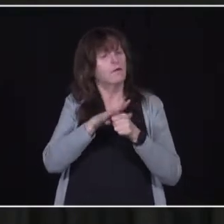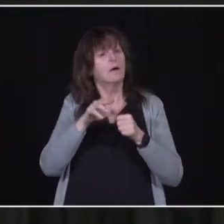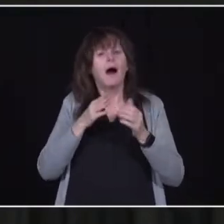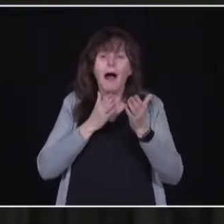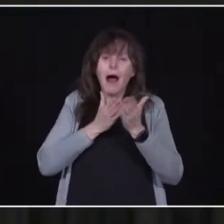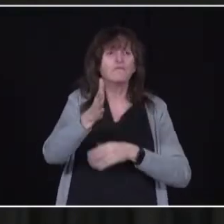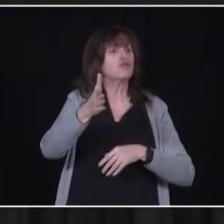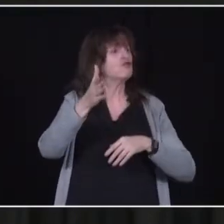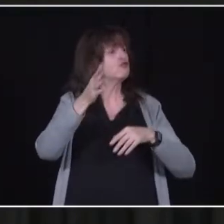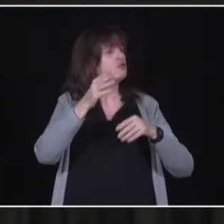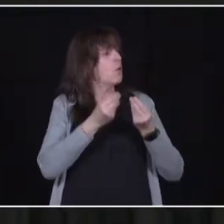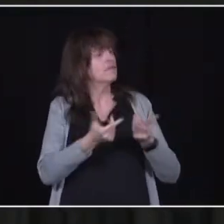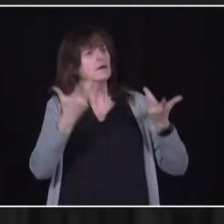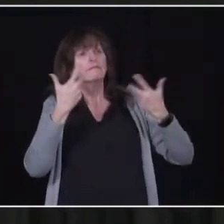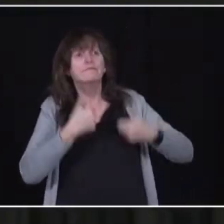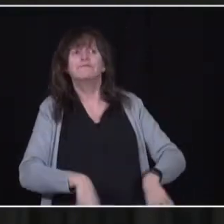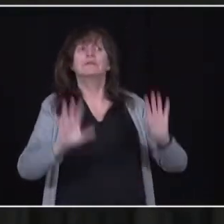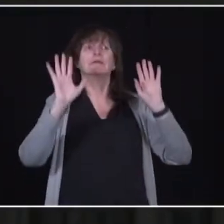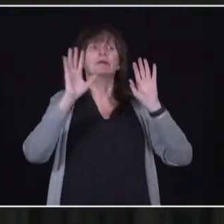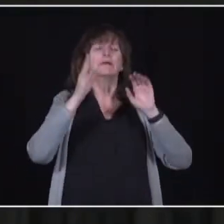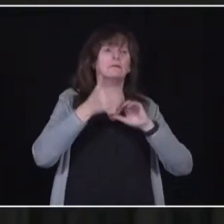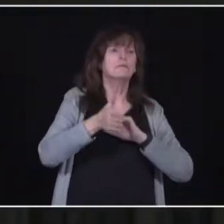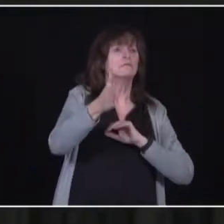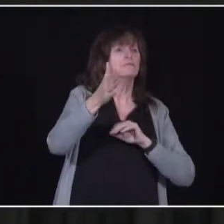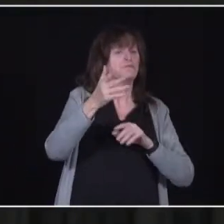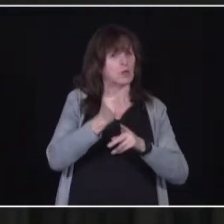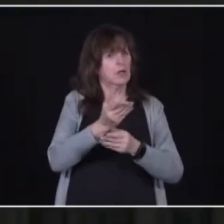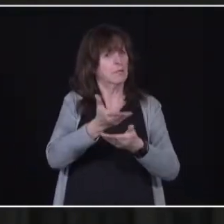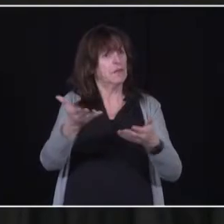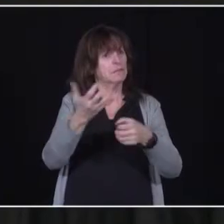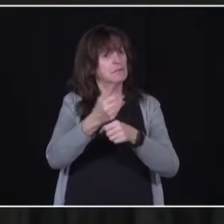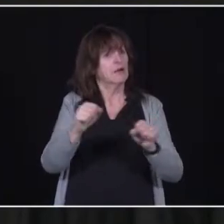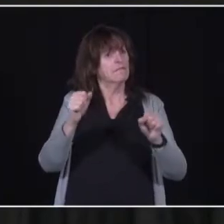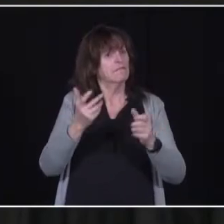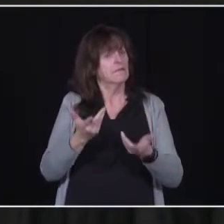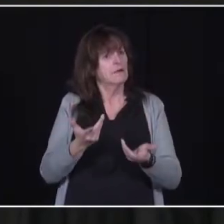I mean after COVID is over, to keep everyone safe,